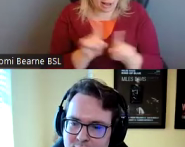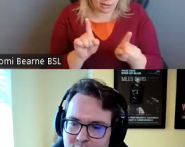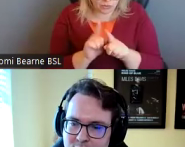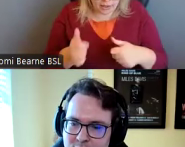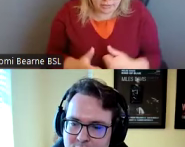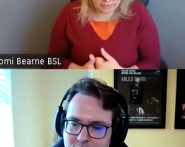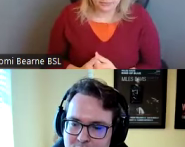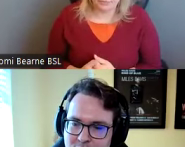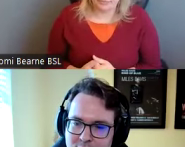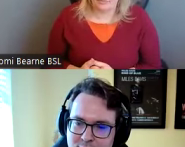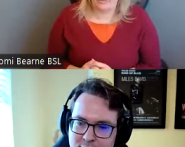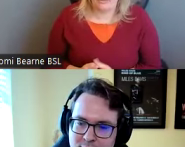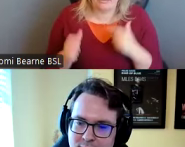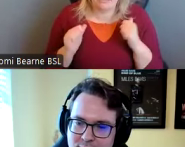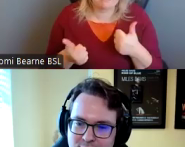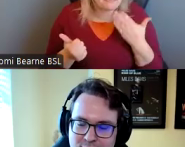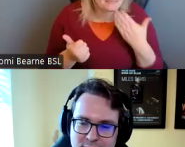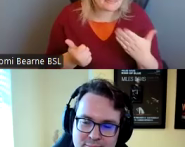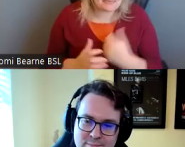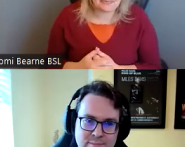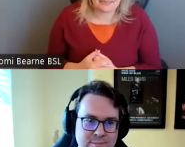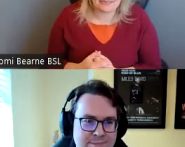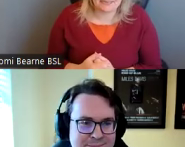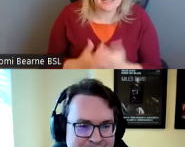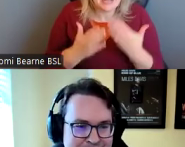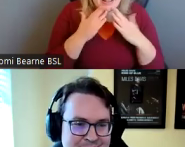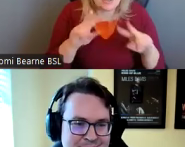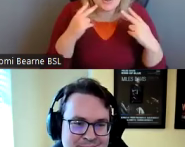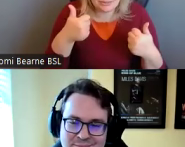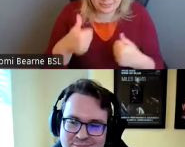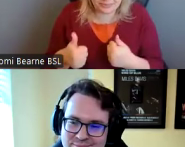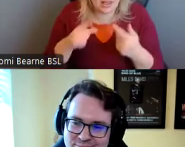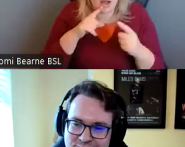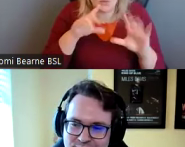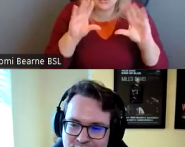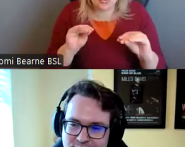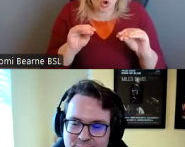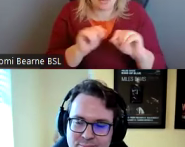Thanks. Thanks for listening. I'll stop sharing and then chat to Jack.